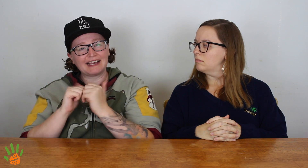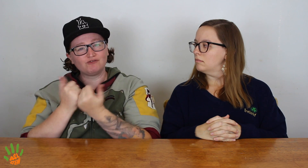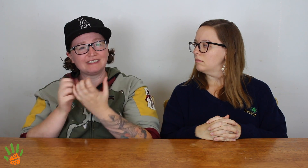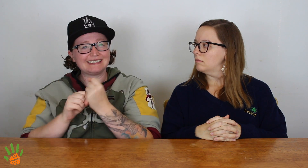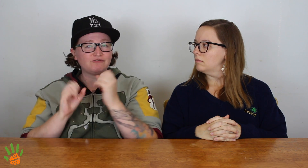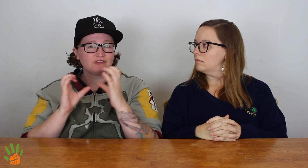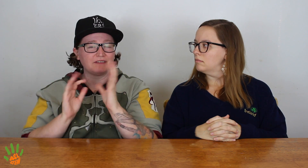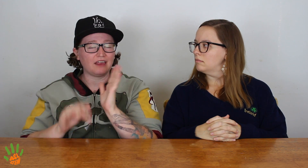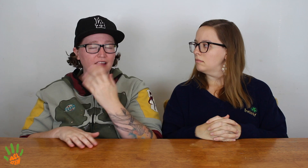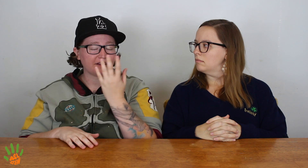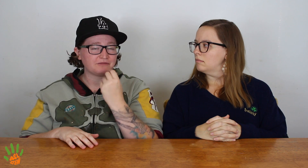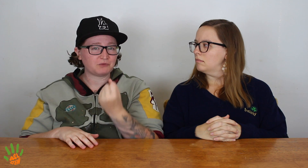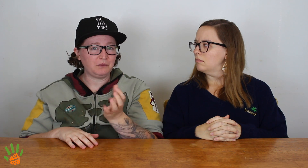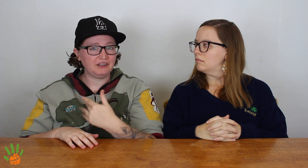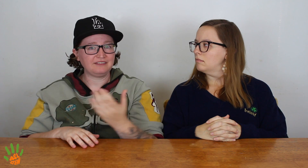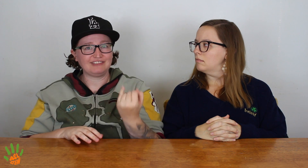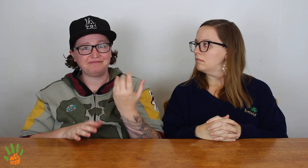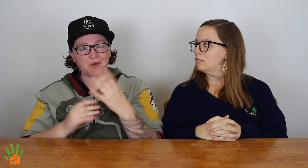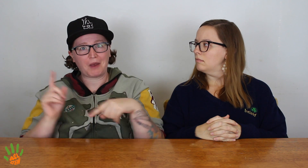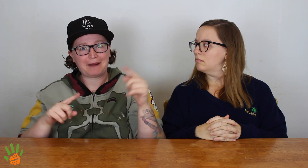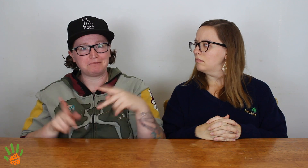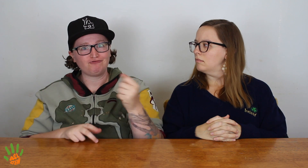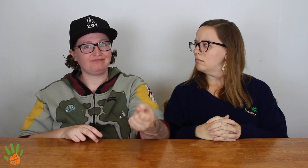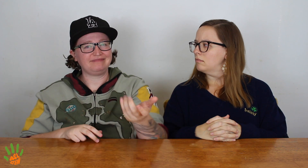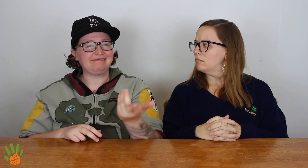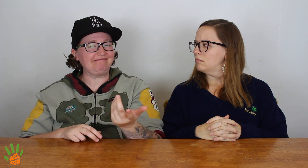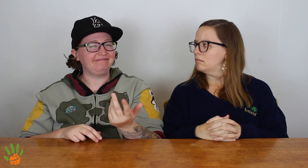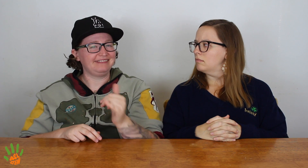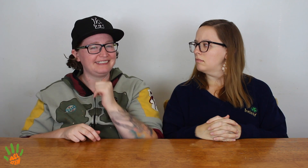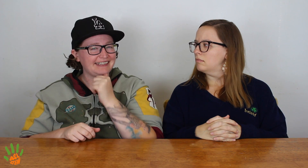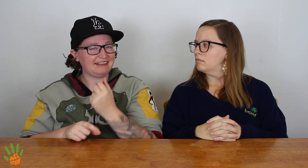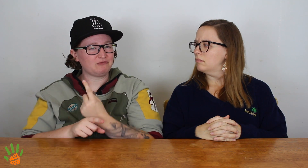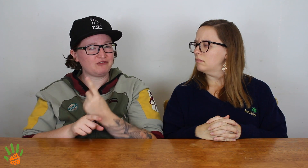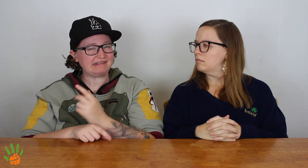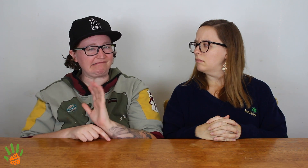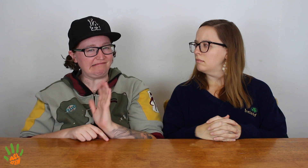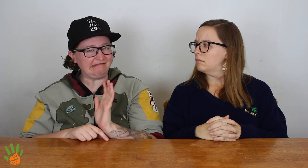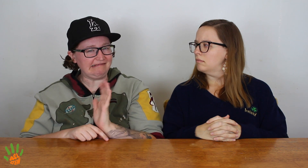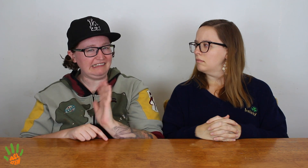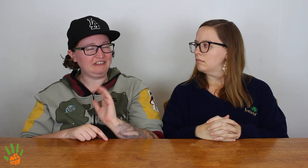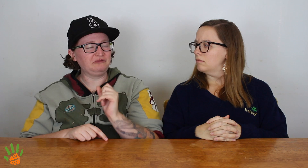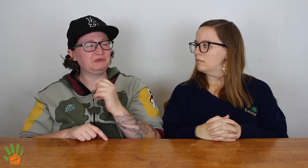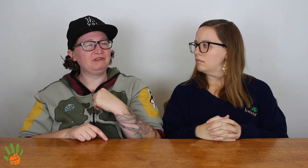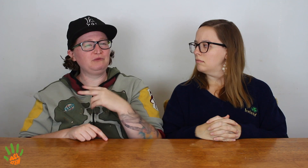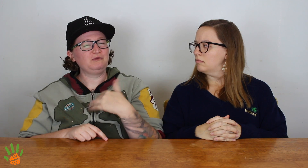and actually get an interpreter from an agency that's certified. No big deal. We'll just stick a random person in there." But that's not appropriate.